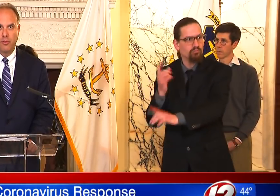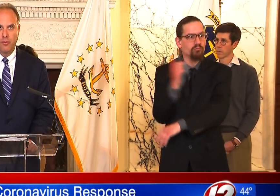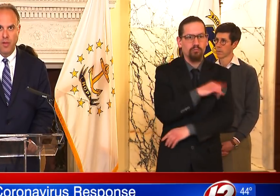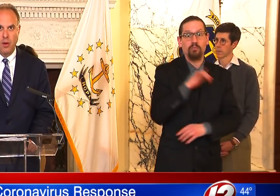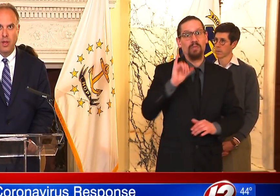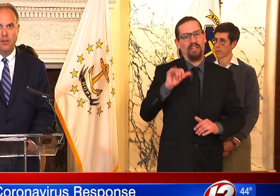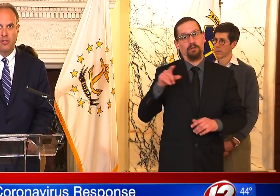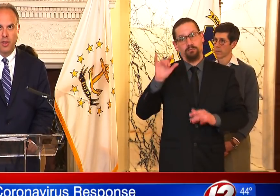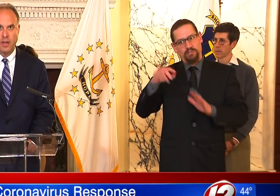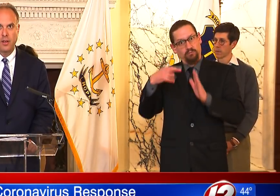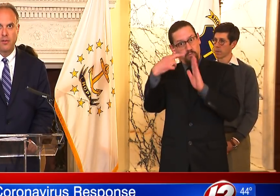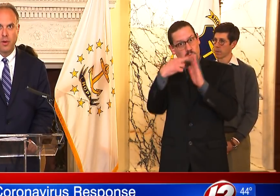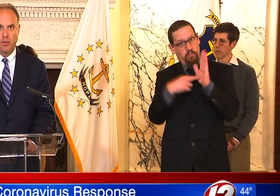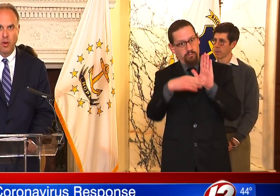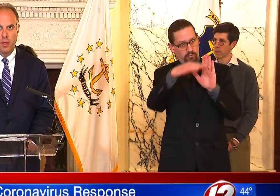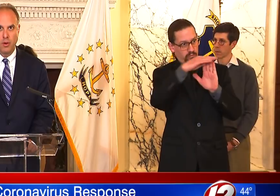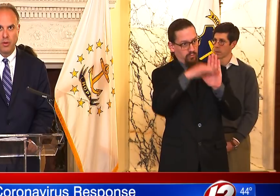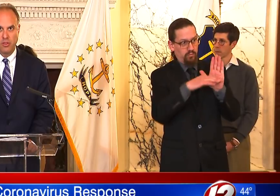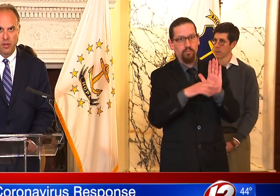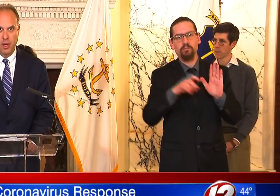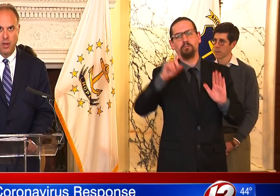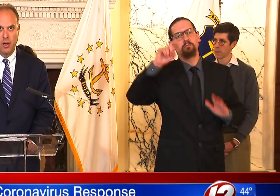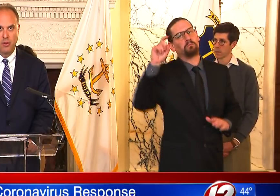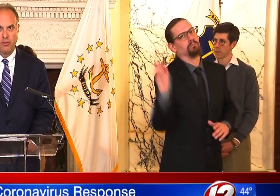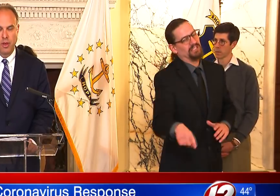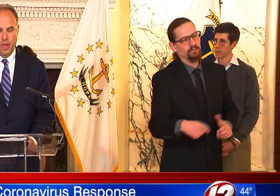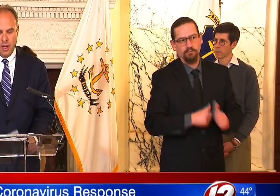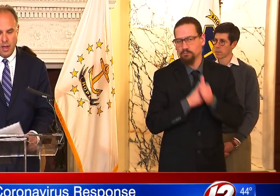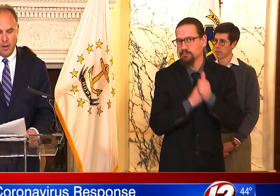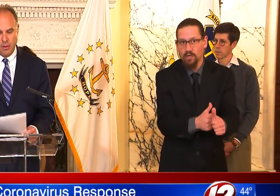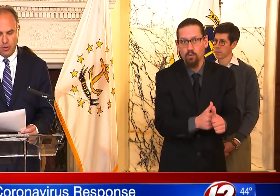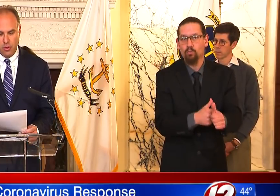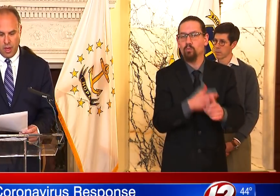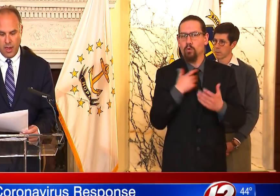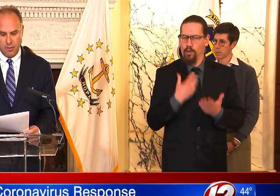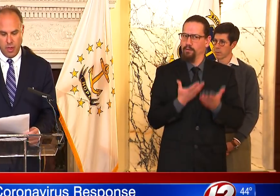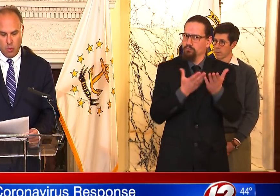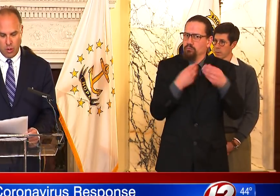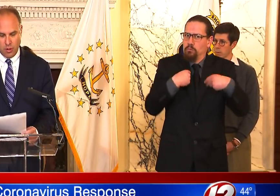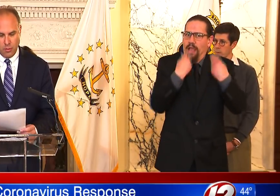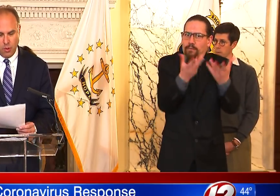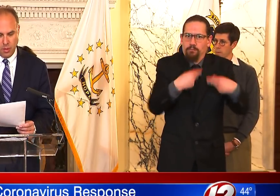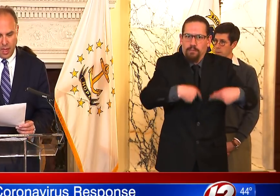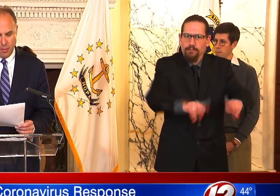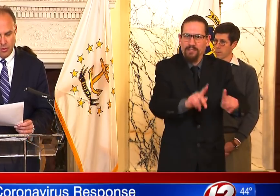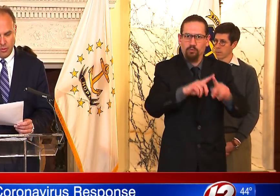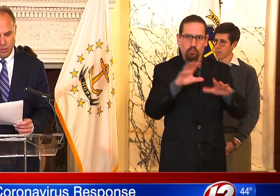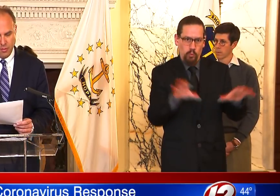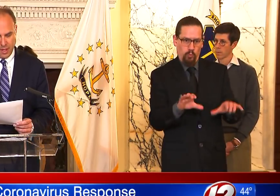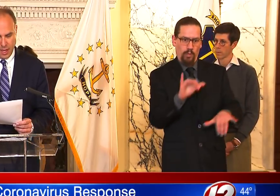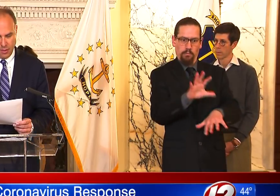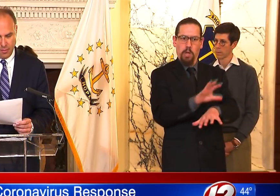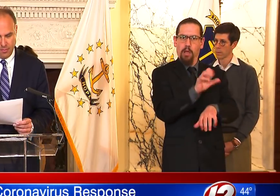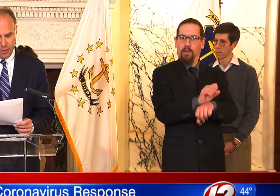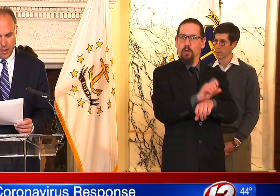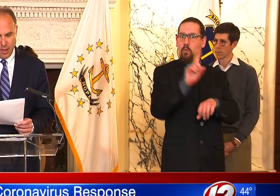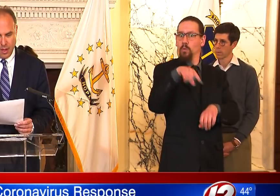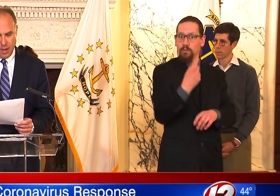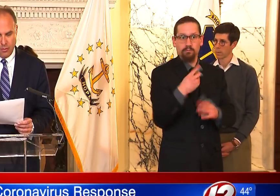WE ASK FOR THE MAXIMUM COOPERATION FROM RETAILERS AND WE ARE GOING TO TRY TO OFFER